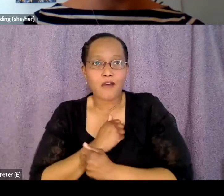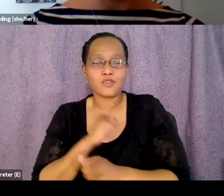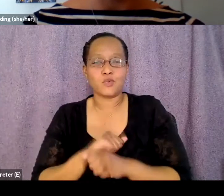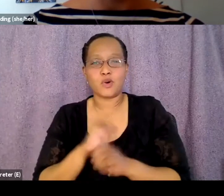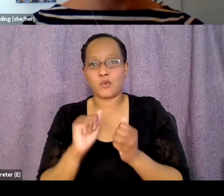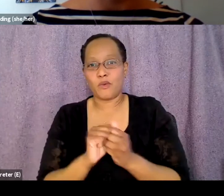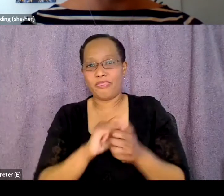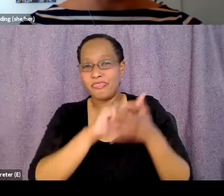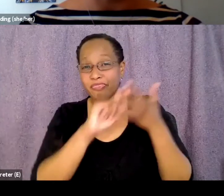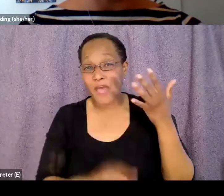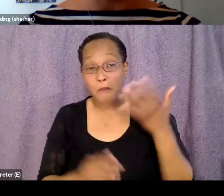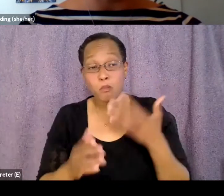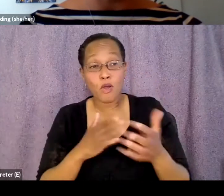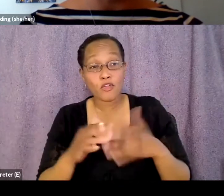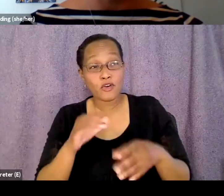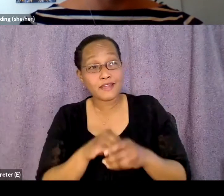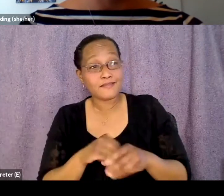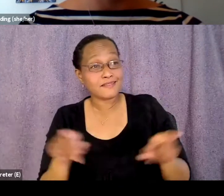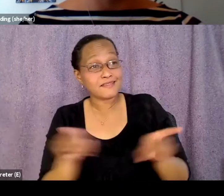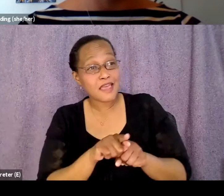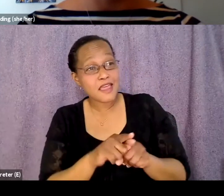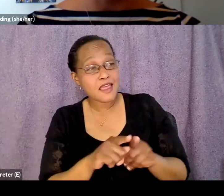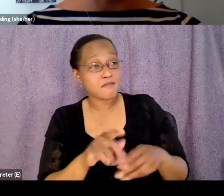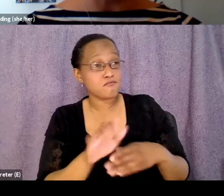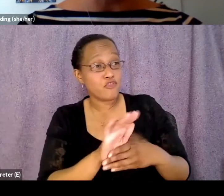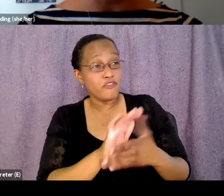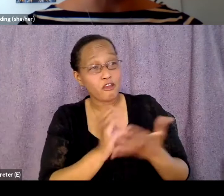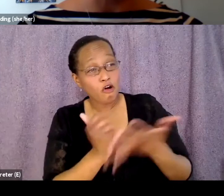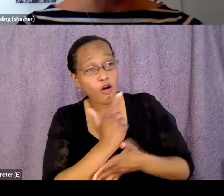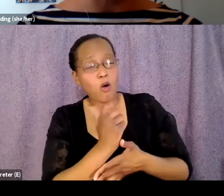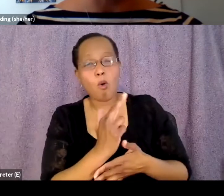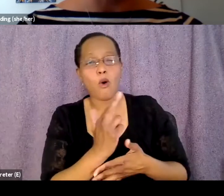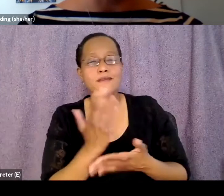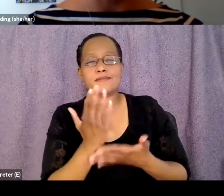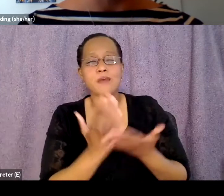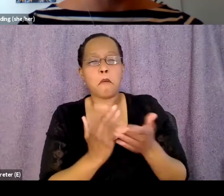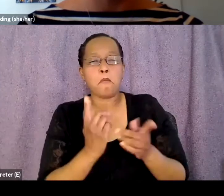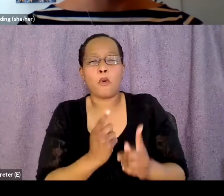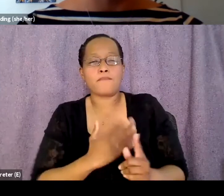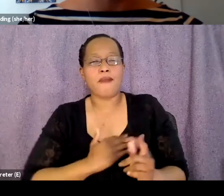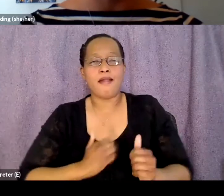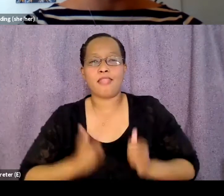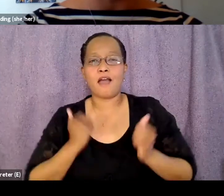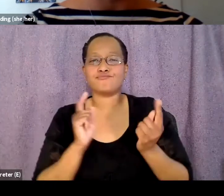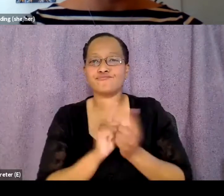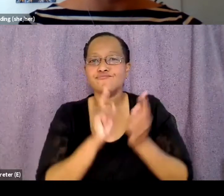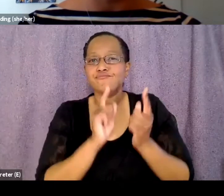movie but at some point in my life, I think that they're all brilliant actors and I think would be fun to play.